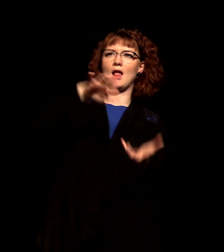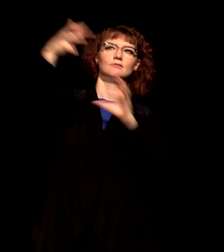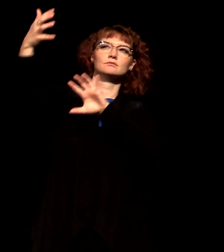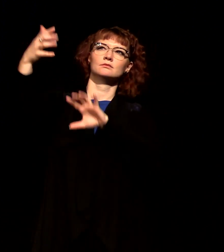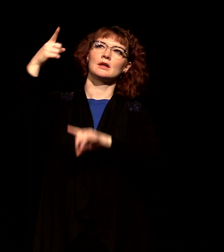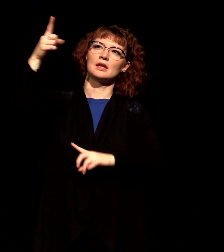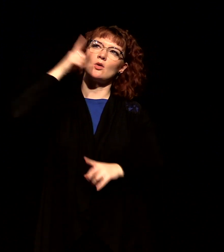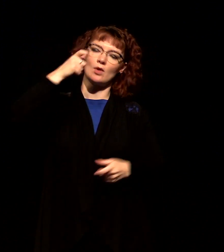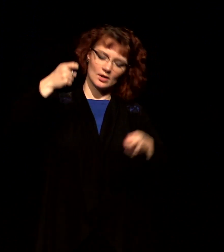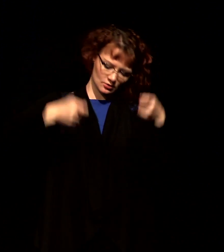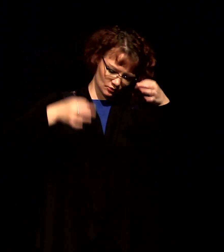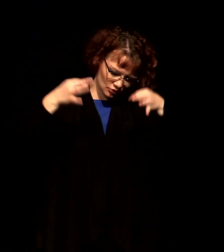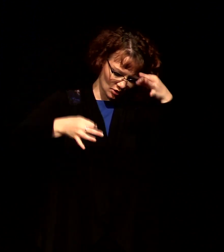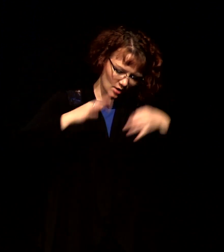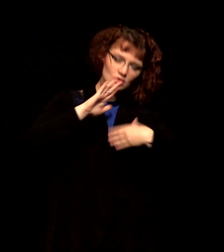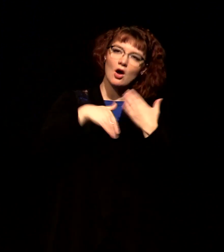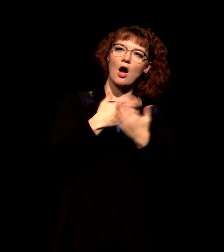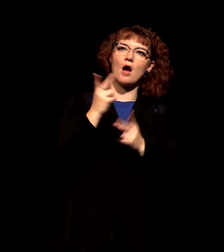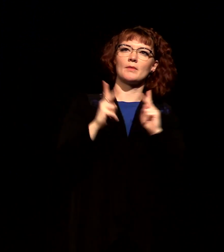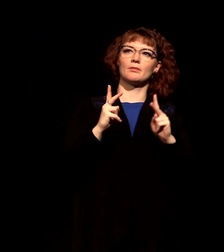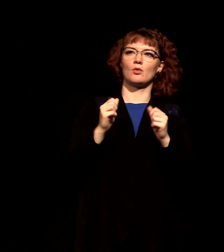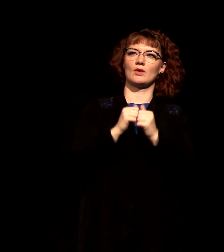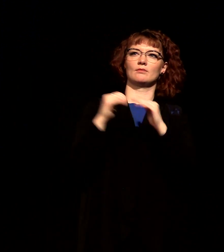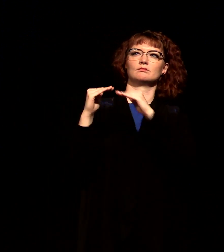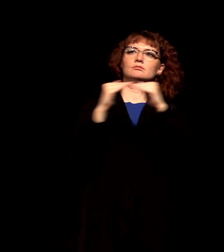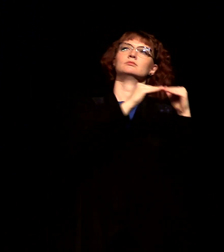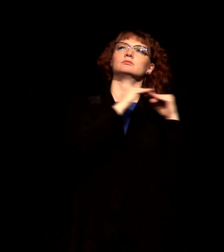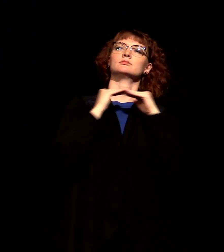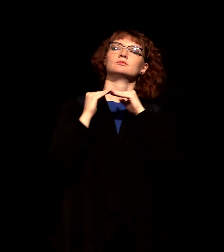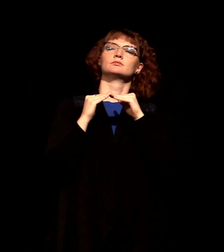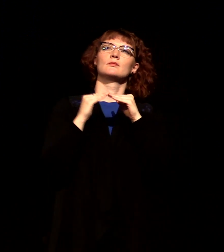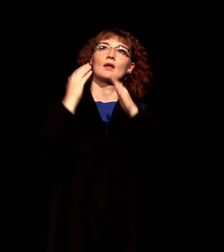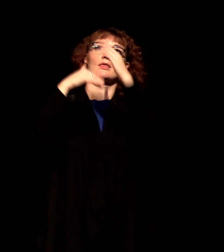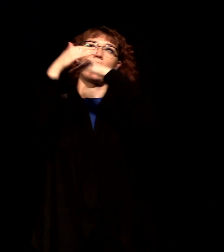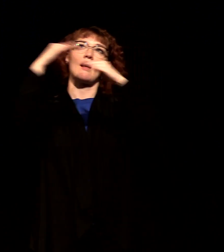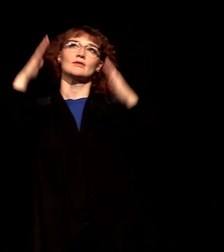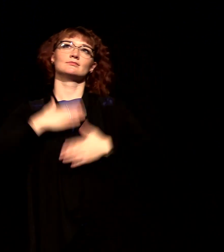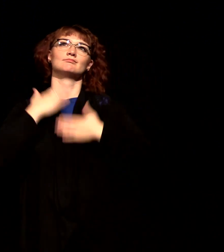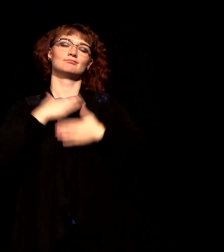be glad and the earth rejoice. Let the sea and everything in it